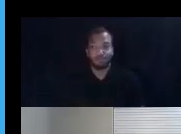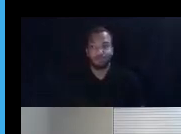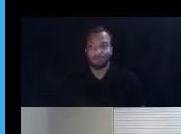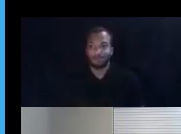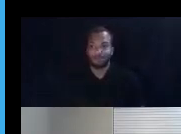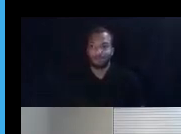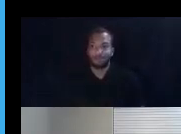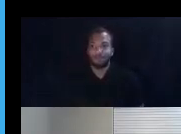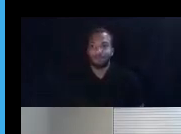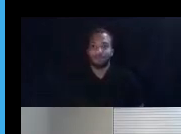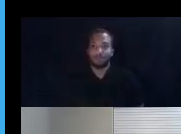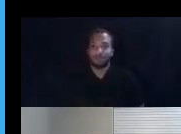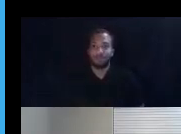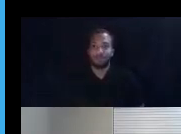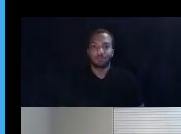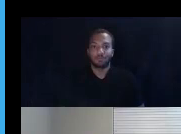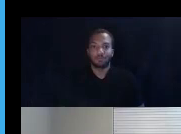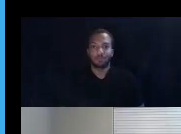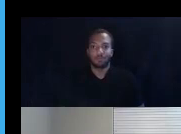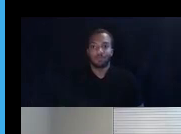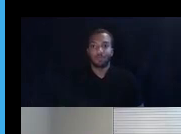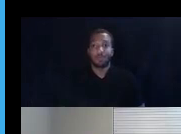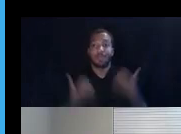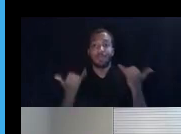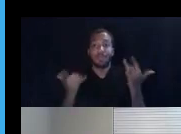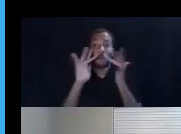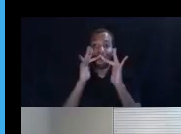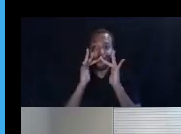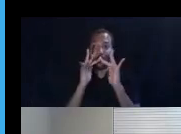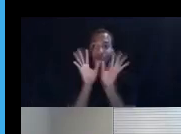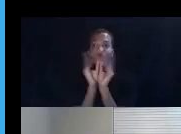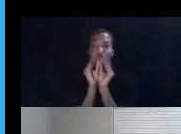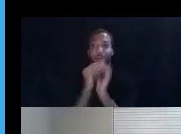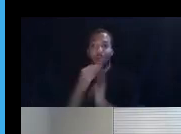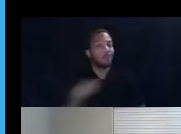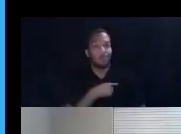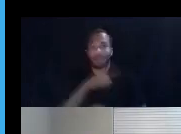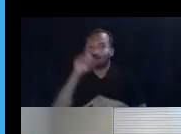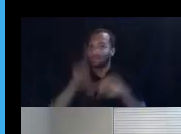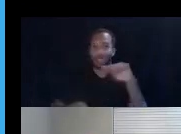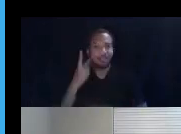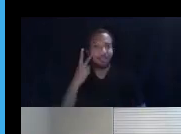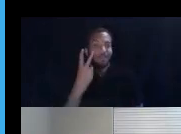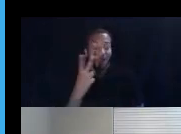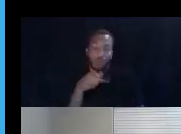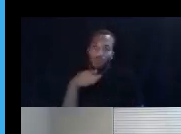And then, so this is a webinar. So we won't be able to see, or you won't be able to view yourself as well